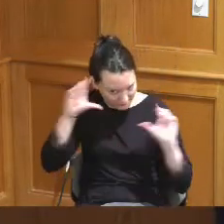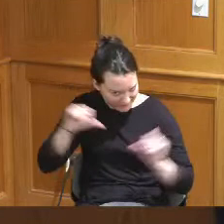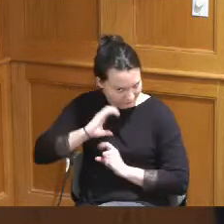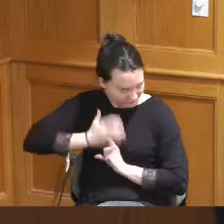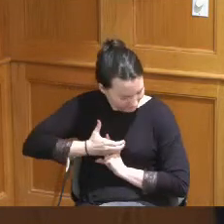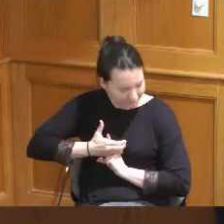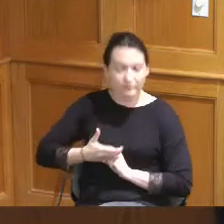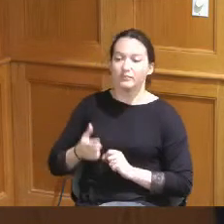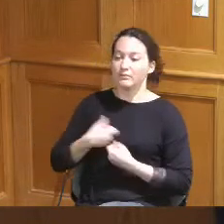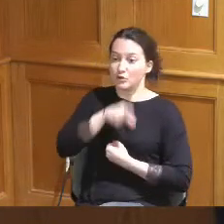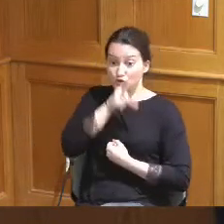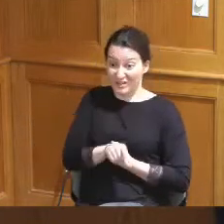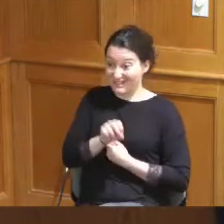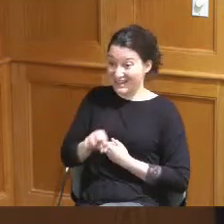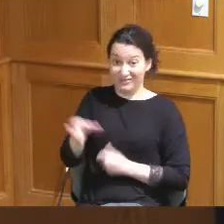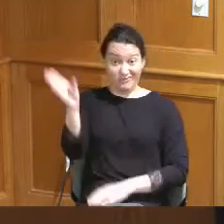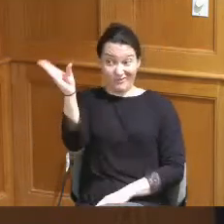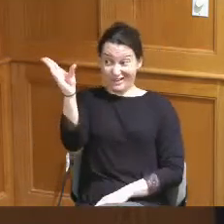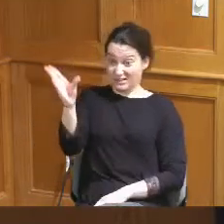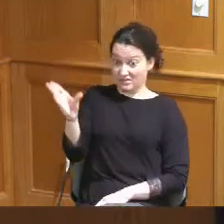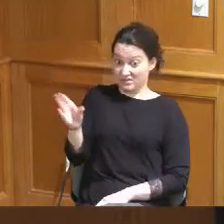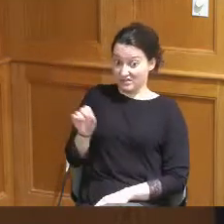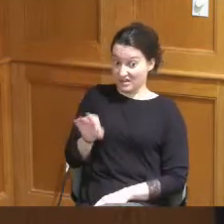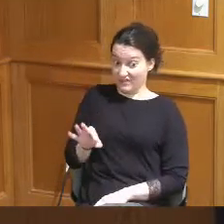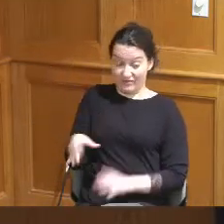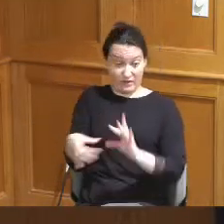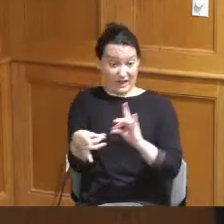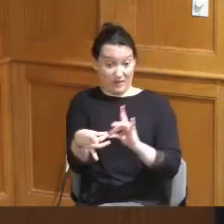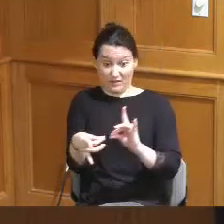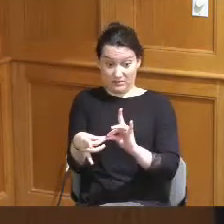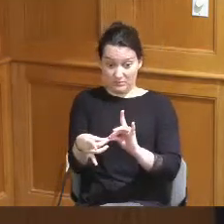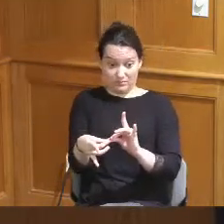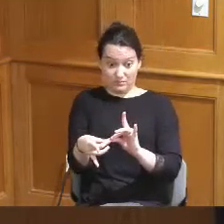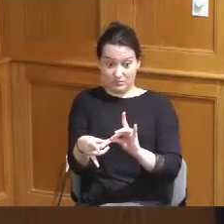to just make sure if we're making a presentation but if you're just making comments I have no